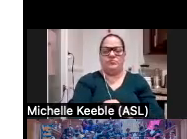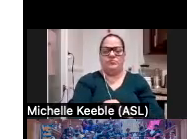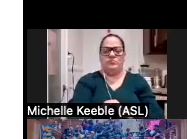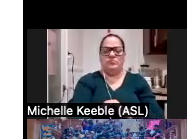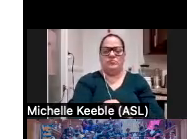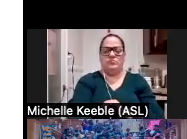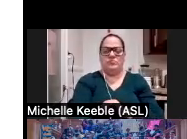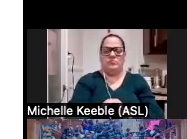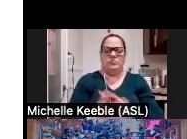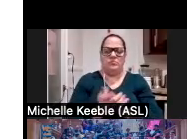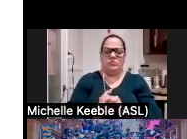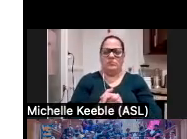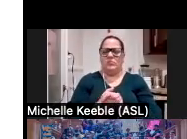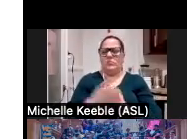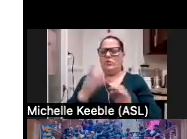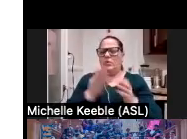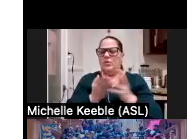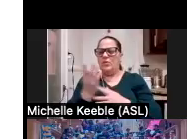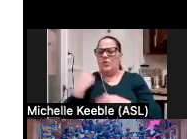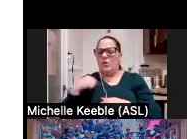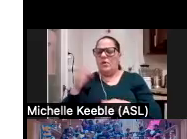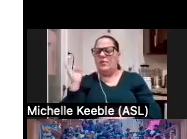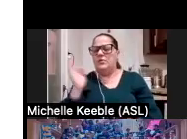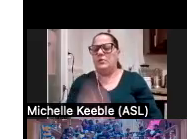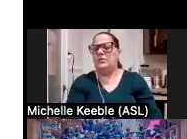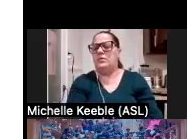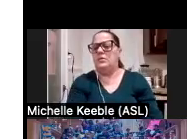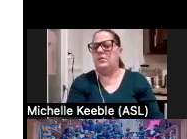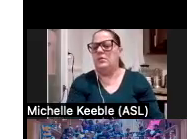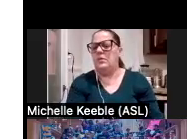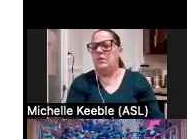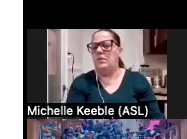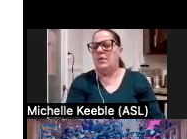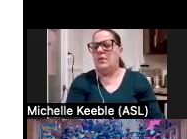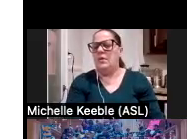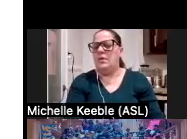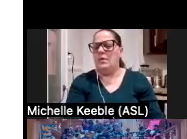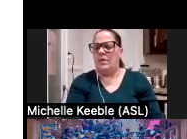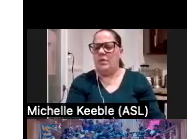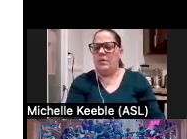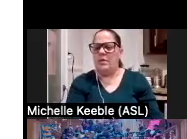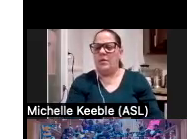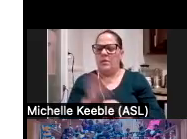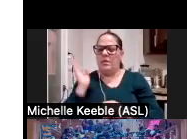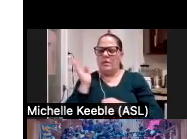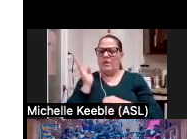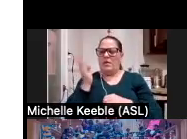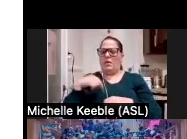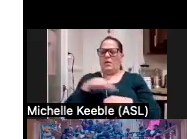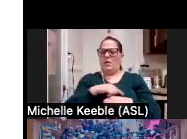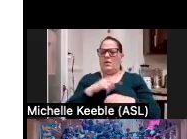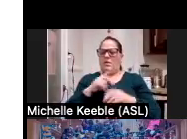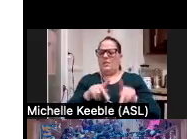presentation tonight. So, um Natalie, if this is a little bit of an overview of our presentation,